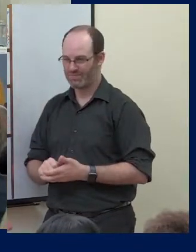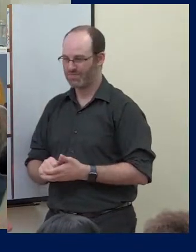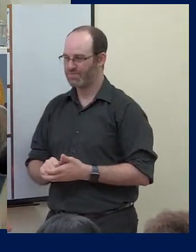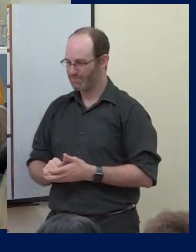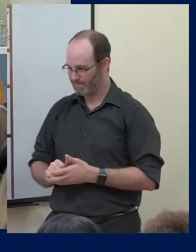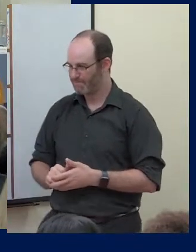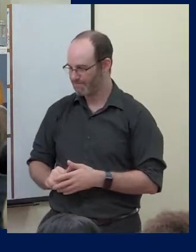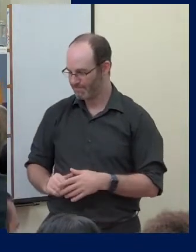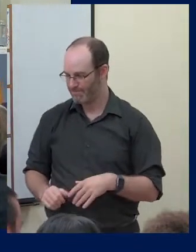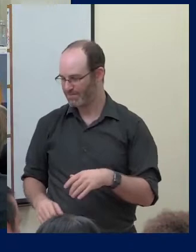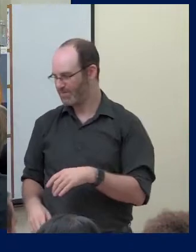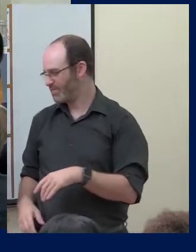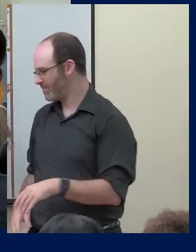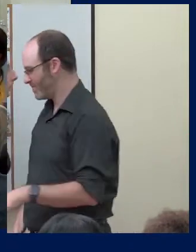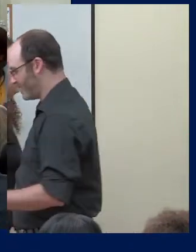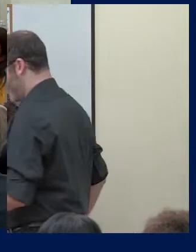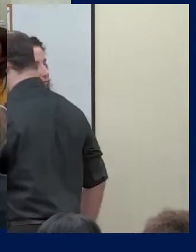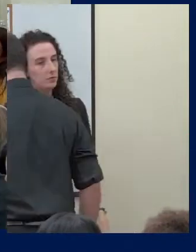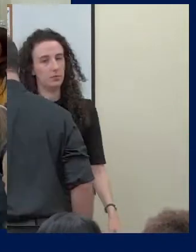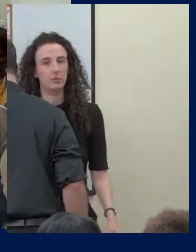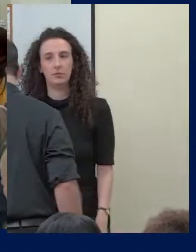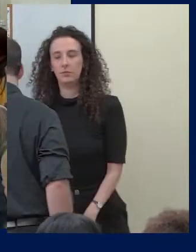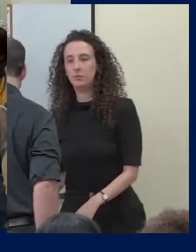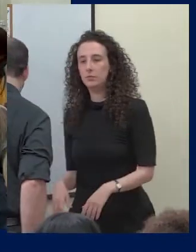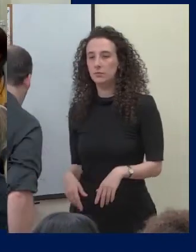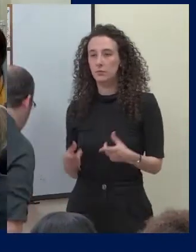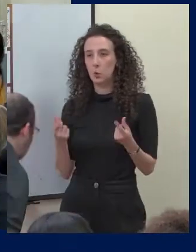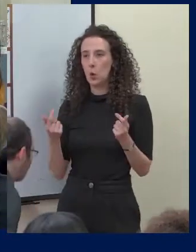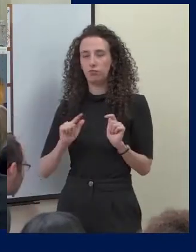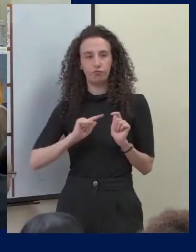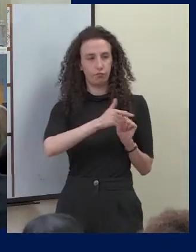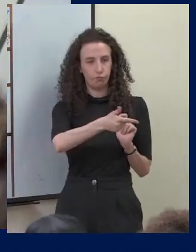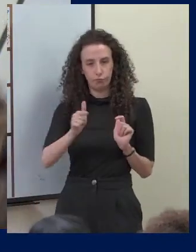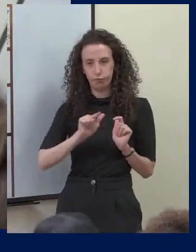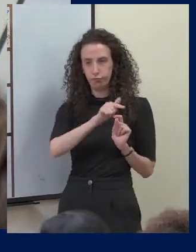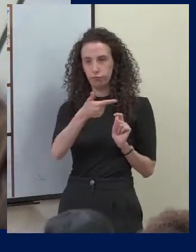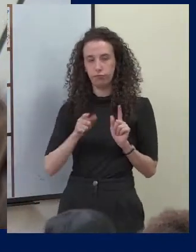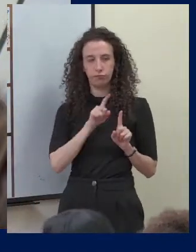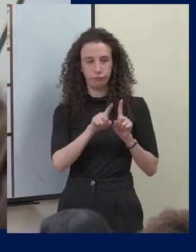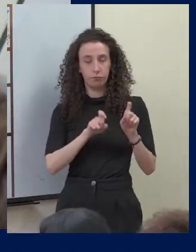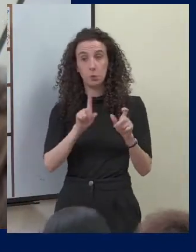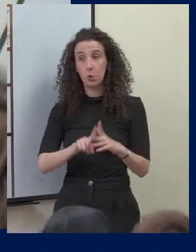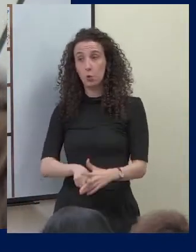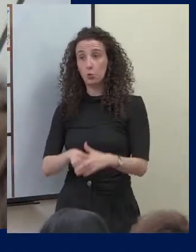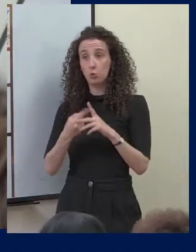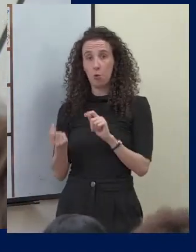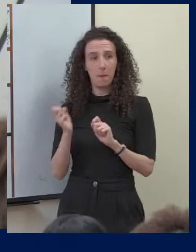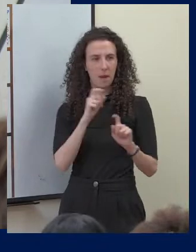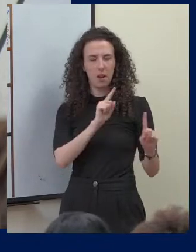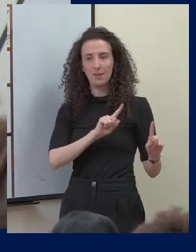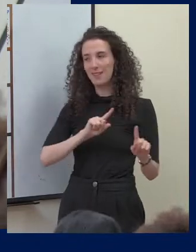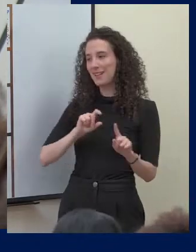We're going to go around and ask a few questions. Let's start back to secretary.